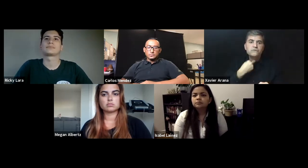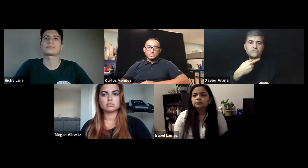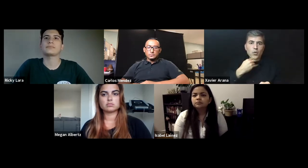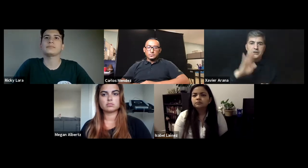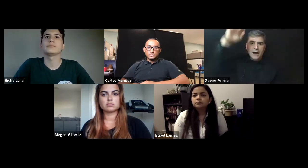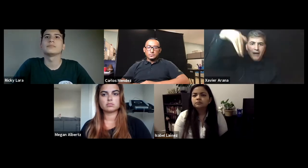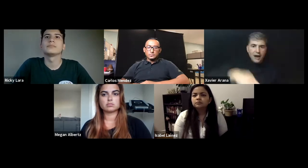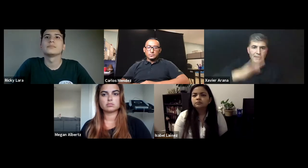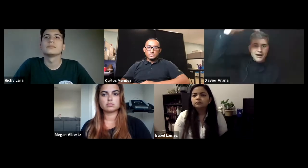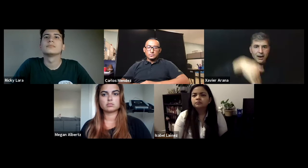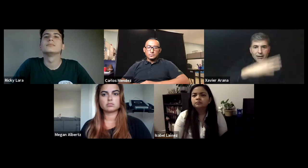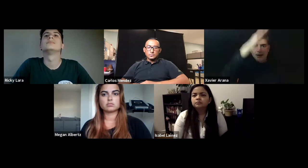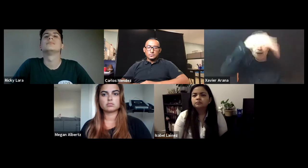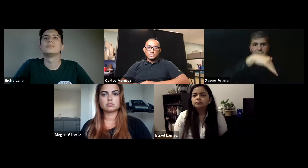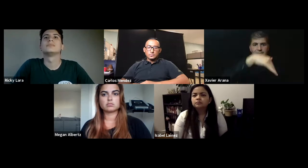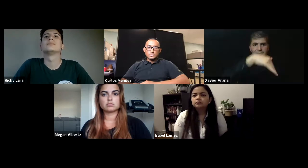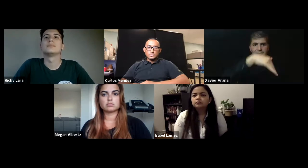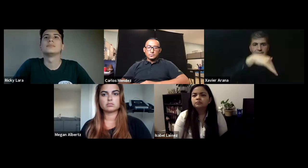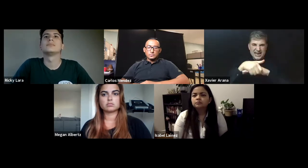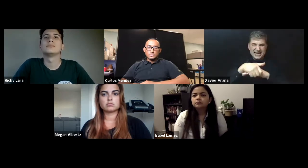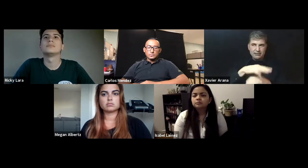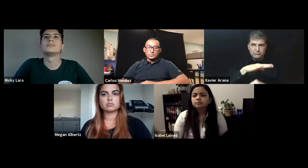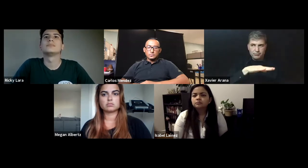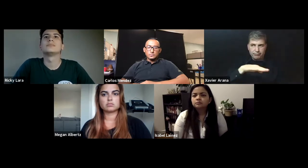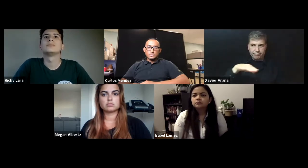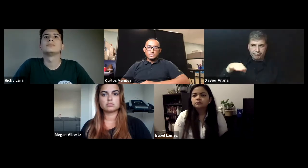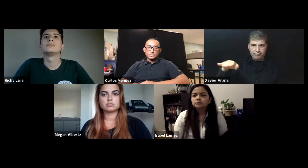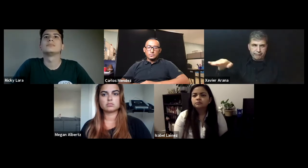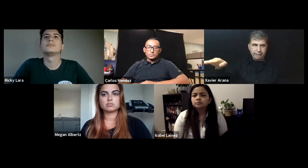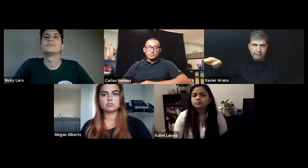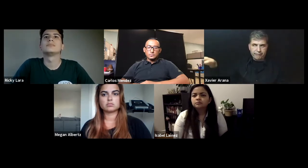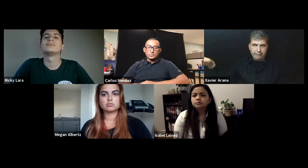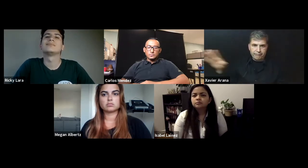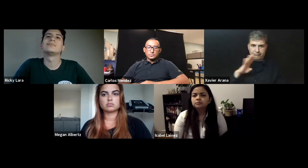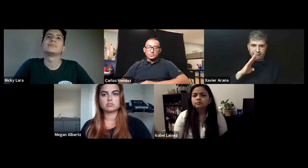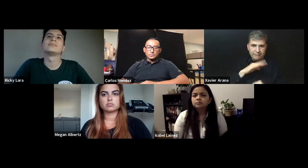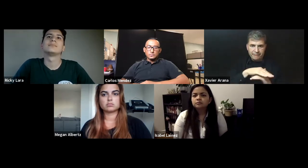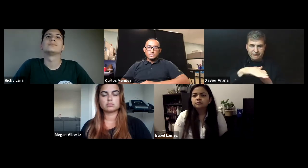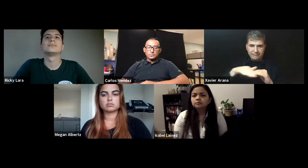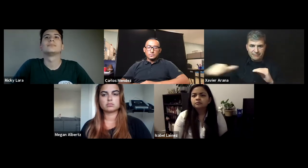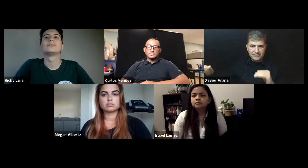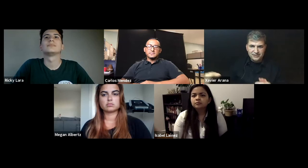or, um...you know, or understanding even the inflections, because in Spanish,